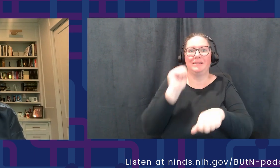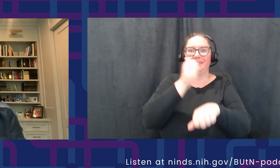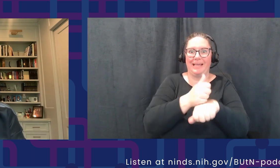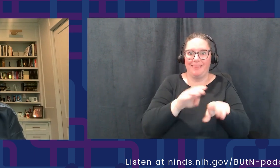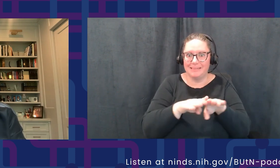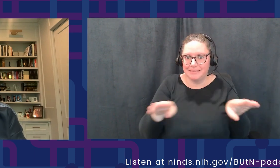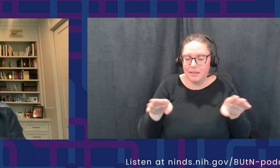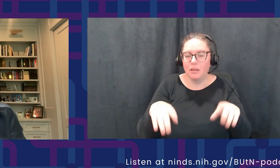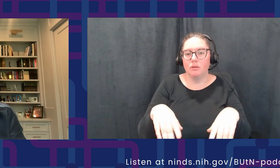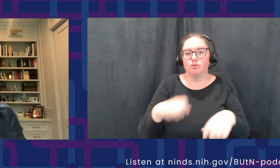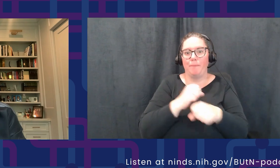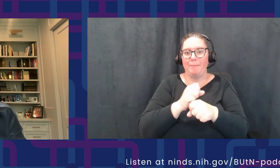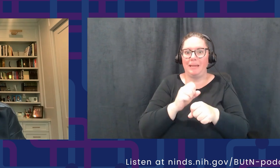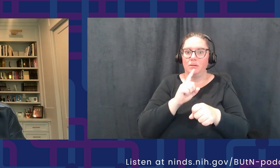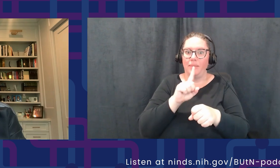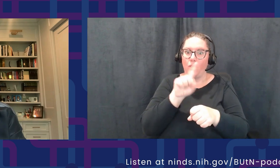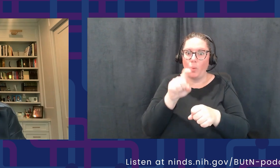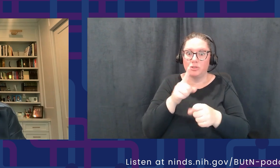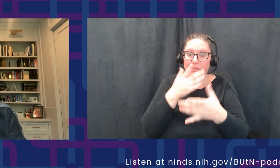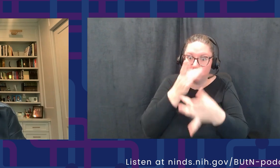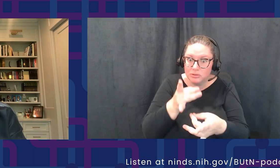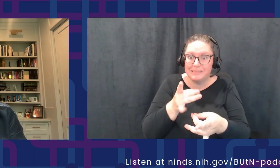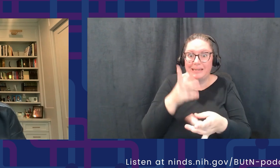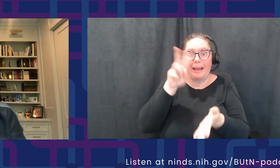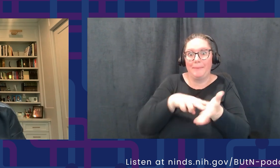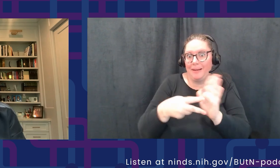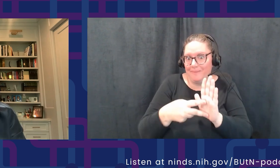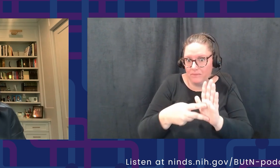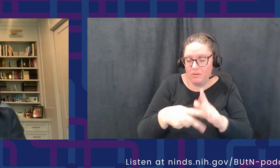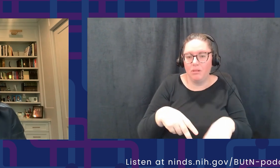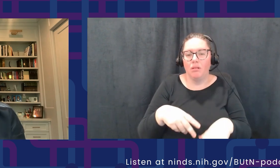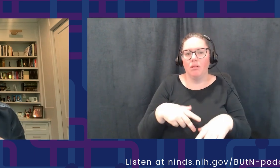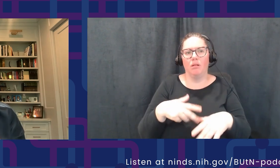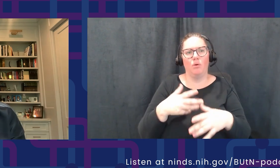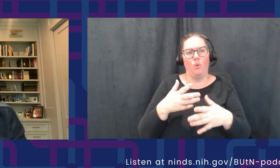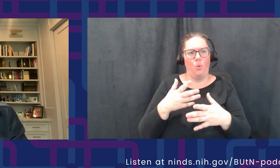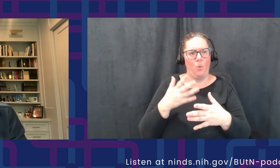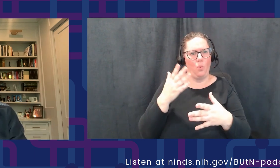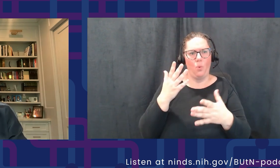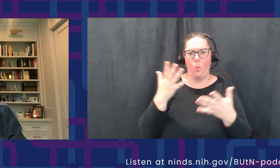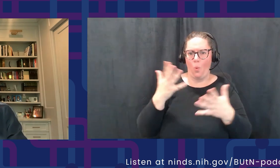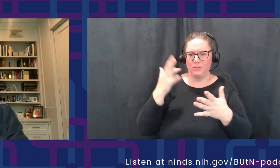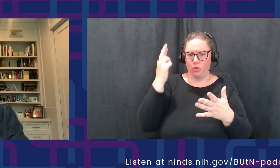question interesting and meaningful. What's the reason? Why do this?